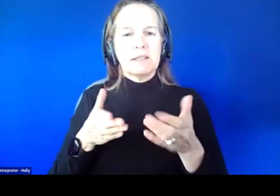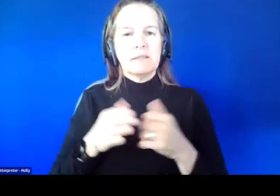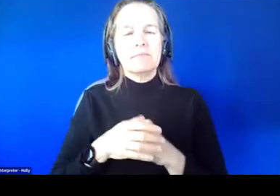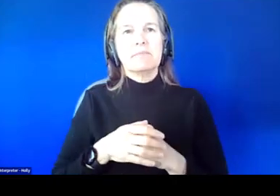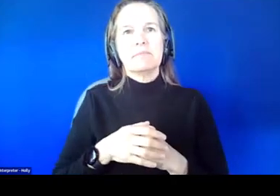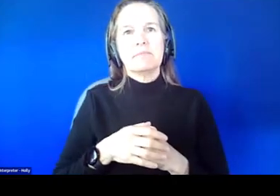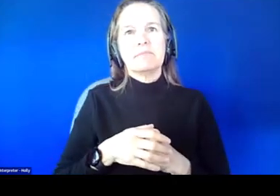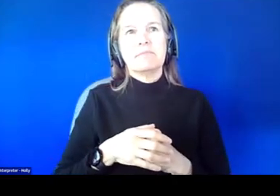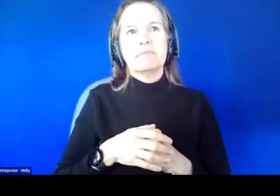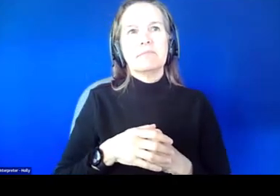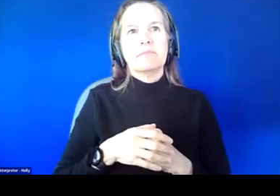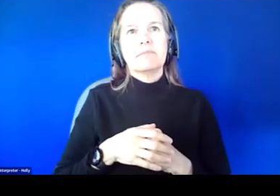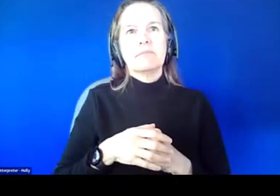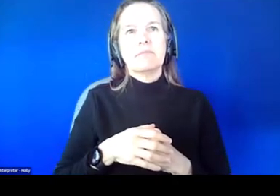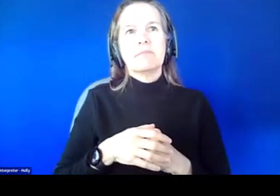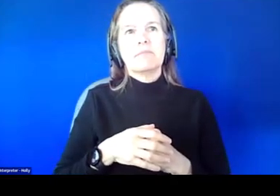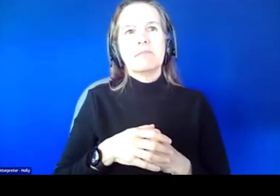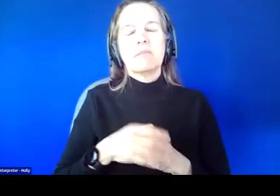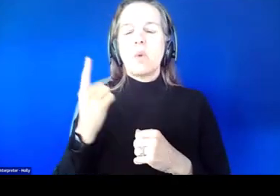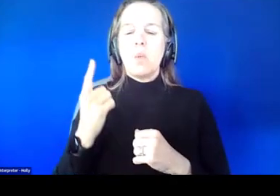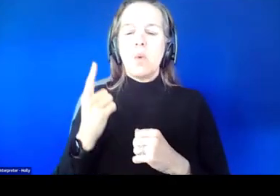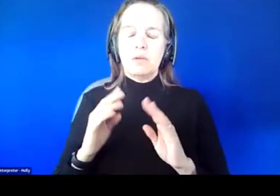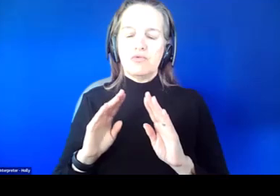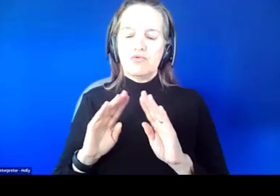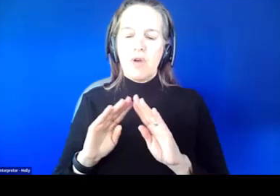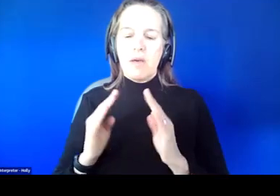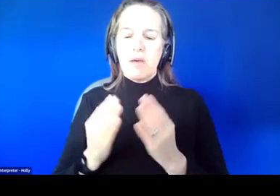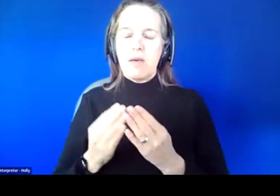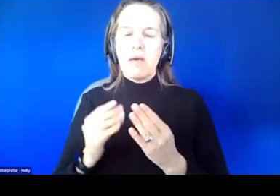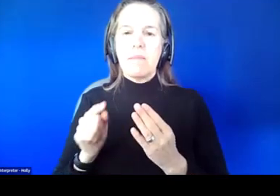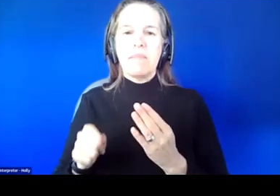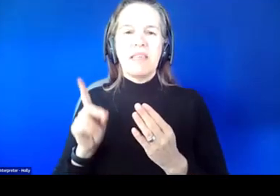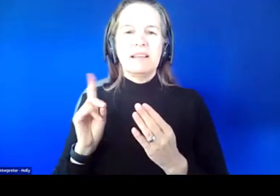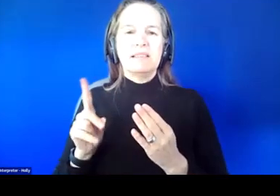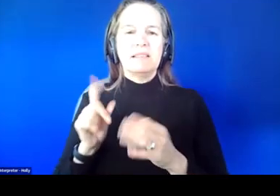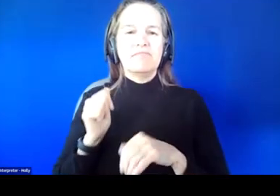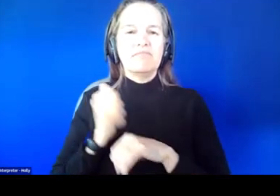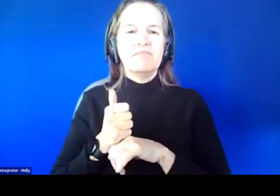We had a tribe establish a tiny elder tiny home